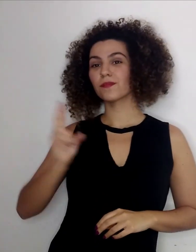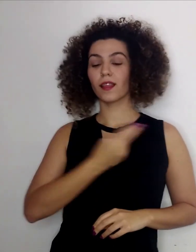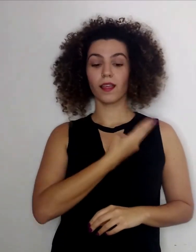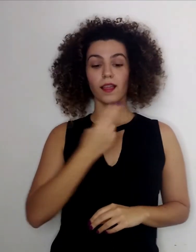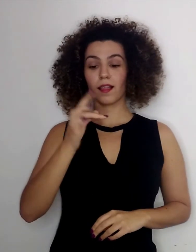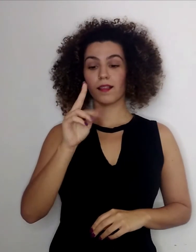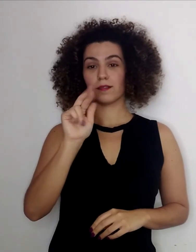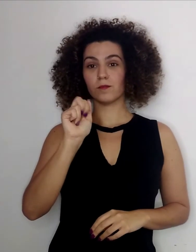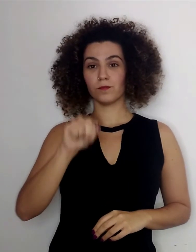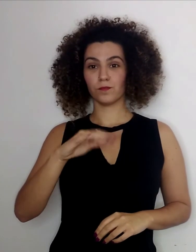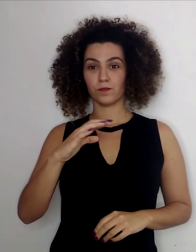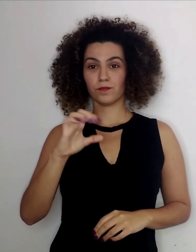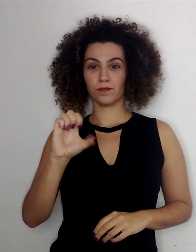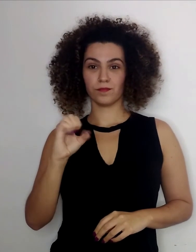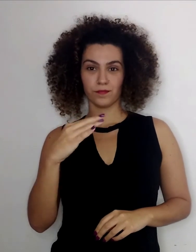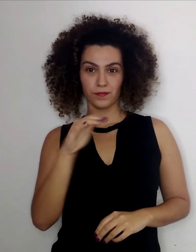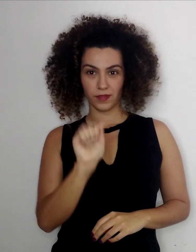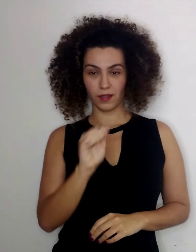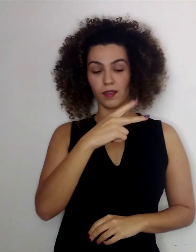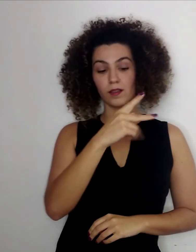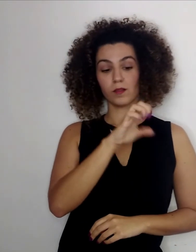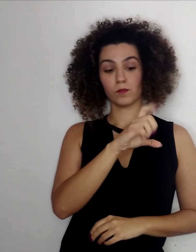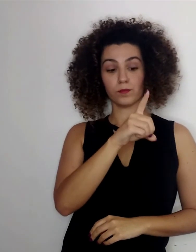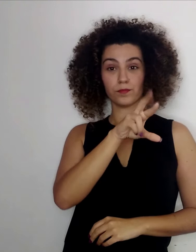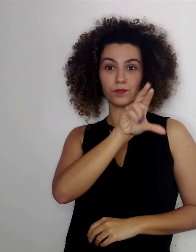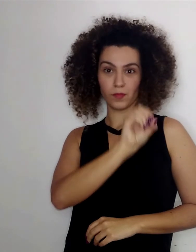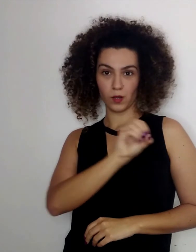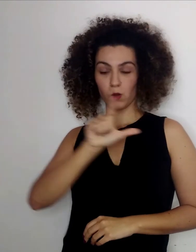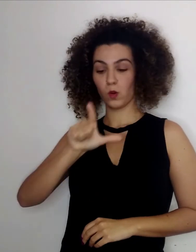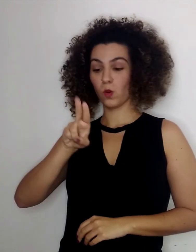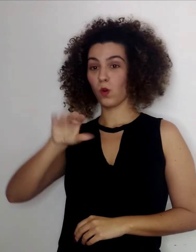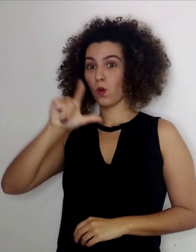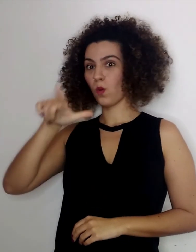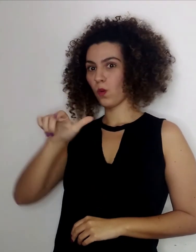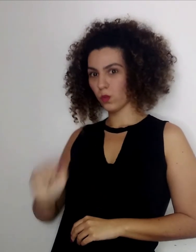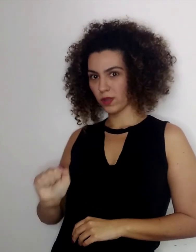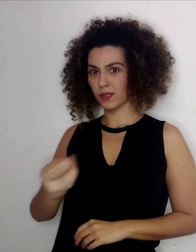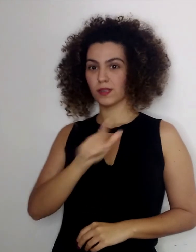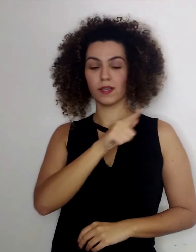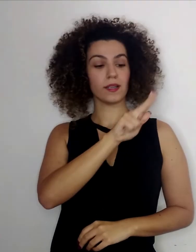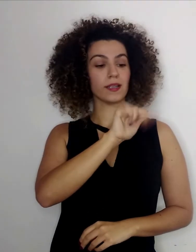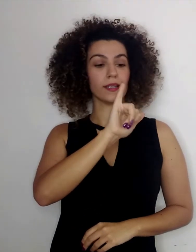Hi hi hi guys, my name is Francesca! Hi, my name is Pedro Vilela! Hi, my name is Luiza Ude! Hi, I'm